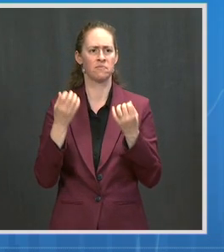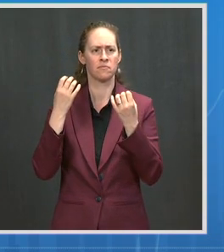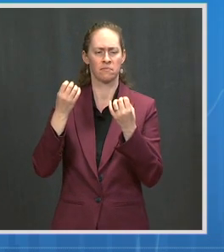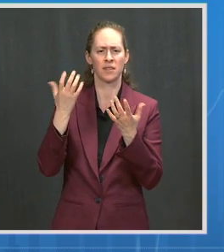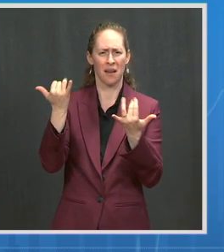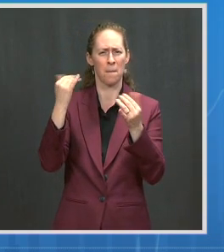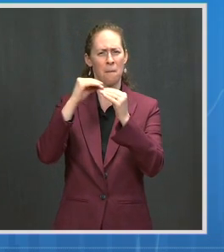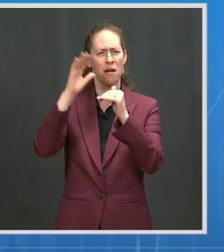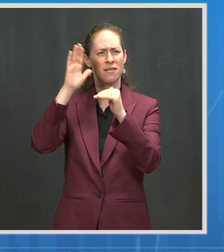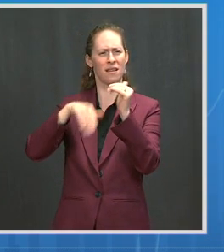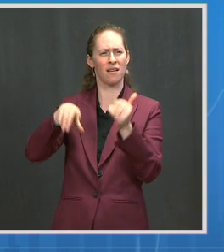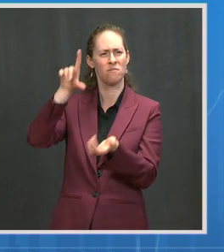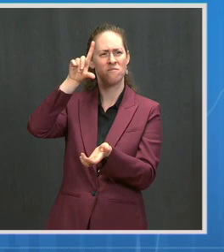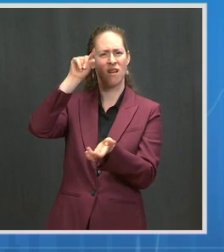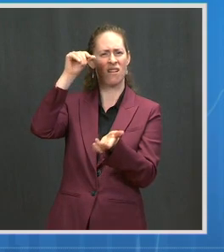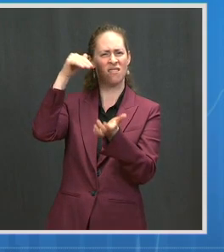That's right: No need for an appointment.